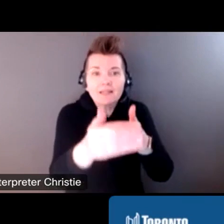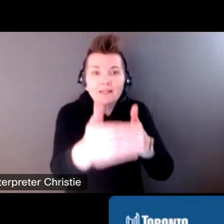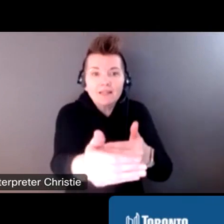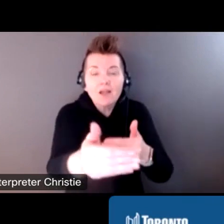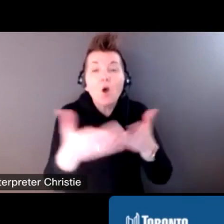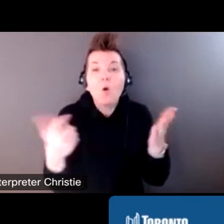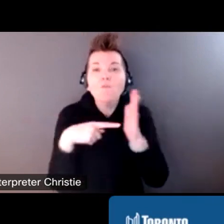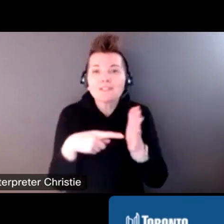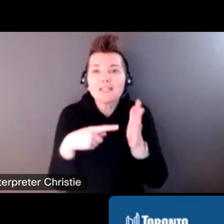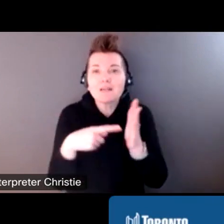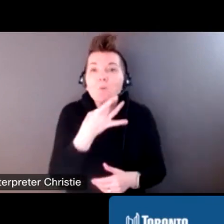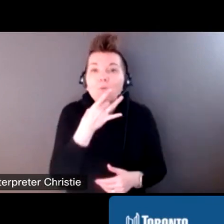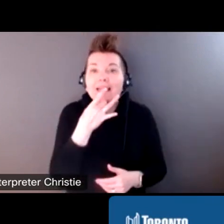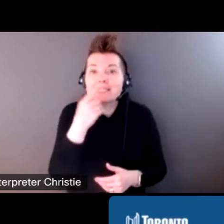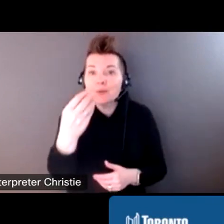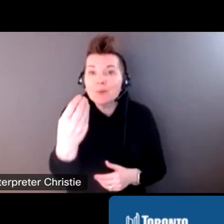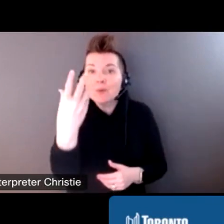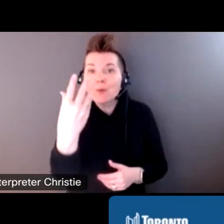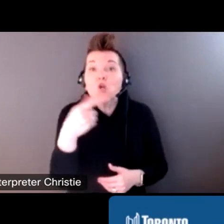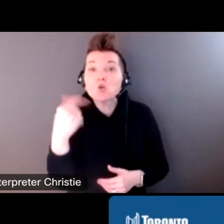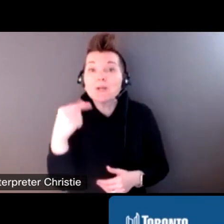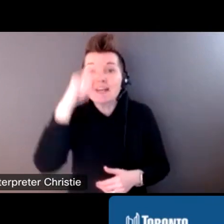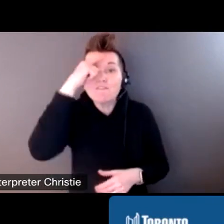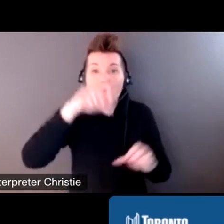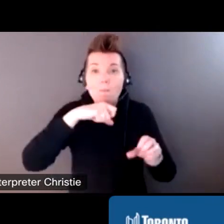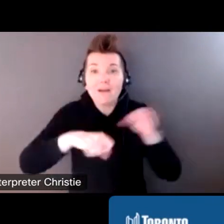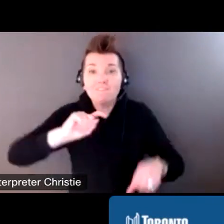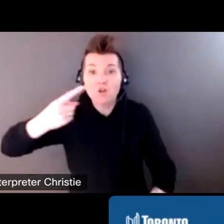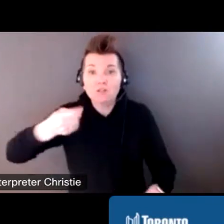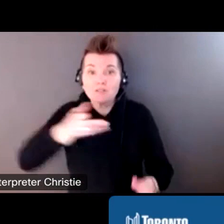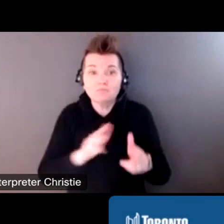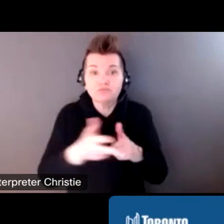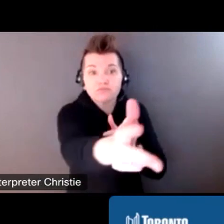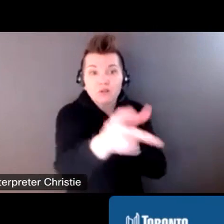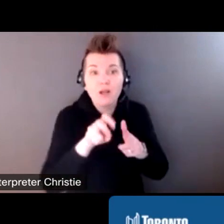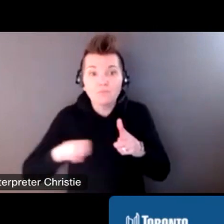So you literally have the ability to cut the queue of vehicles through the one section